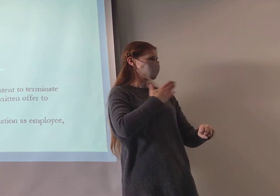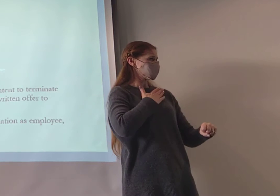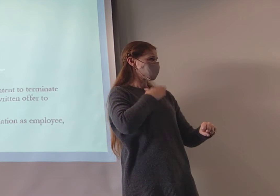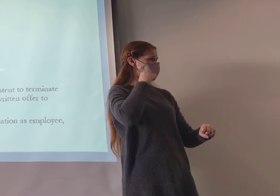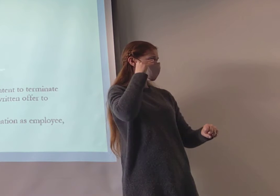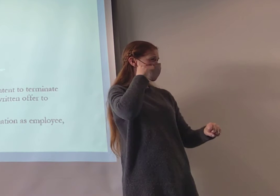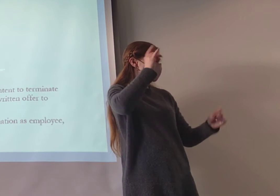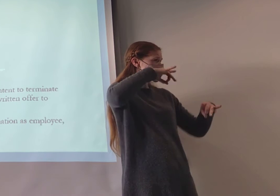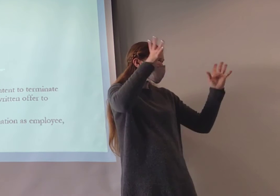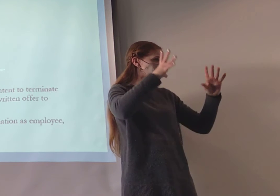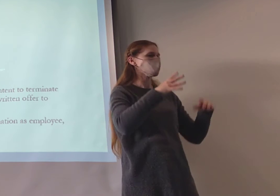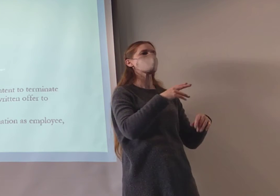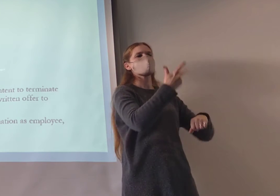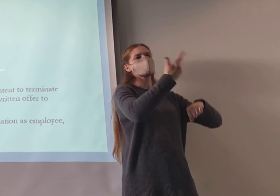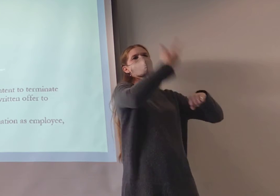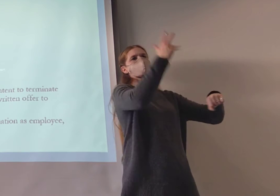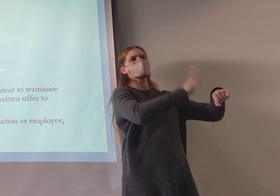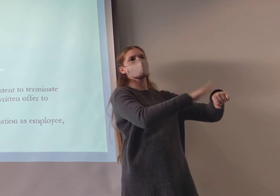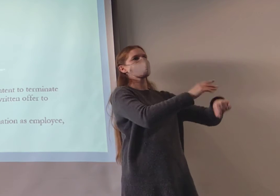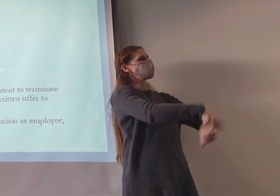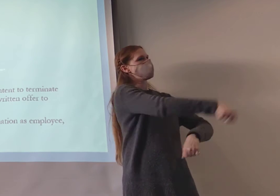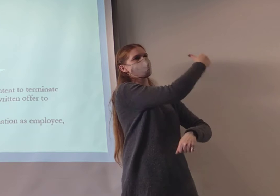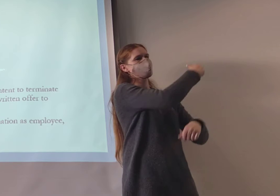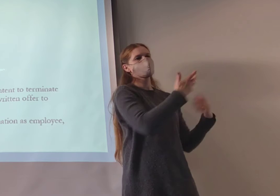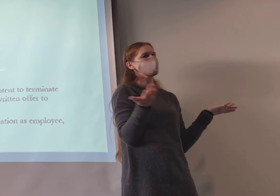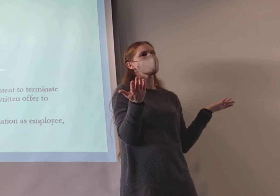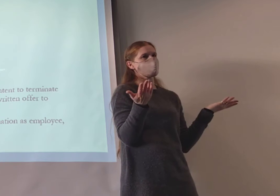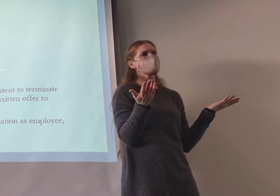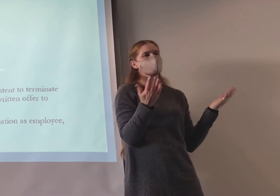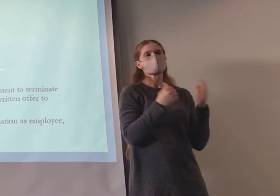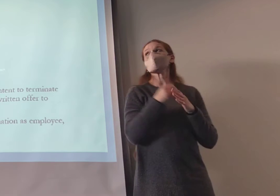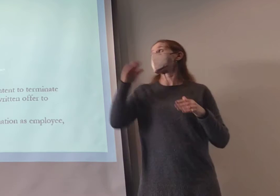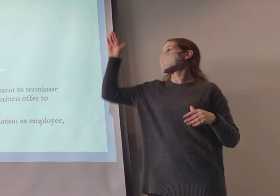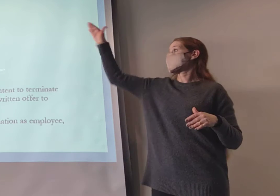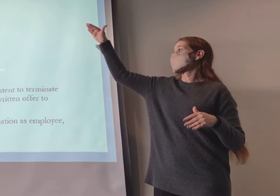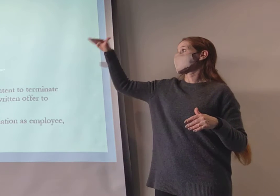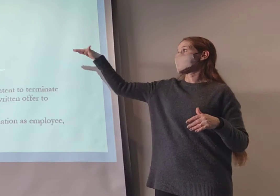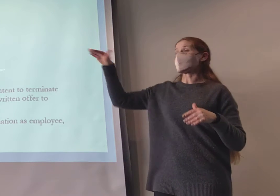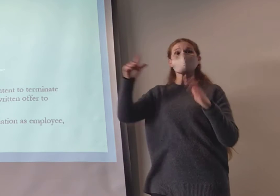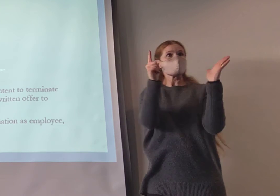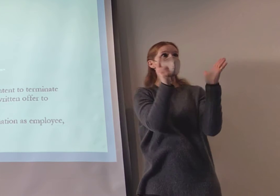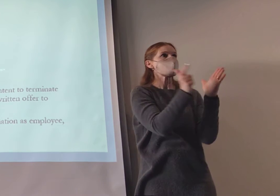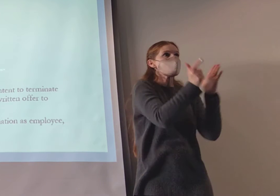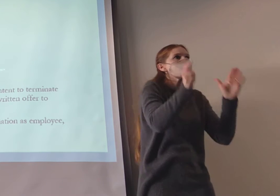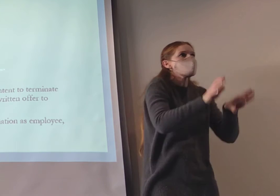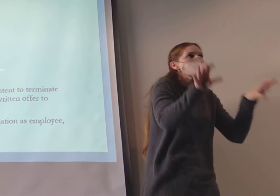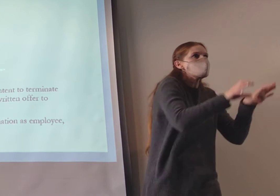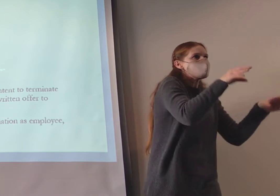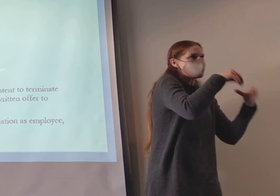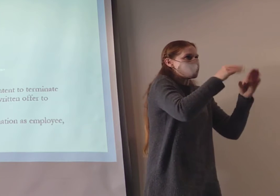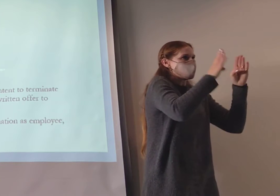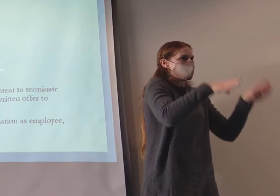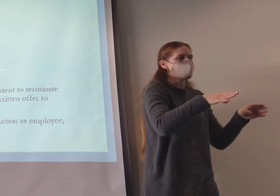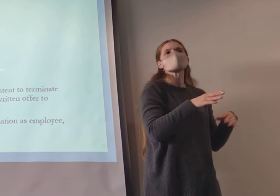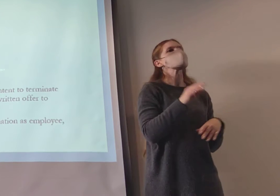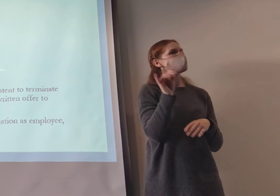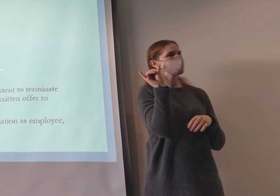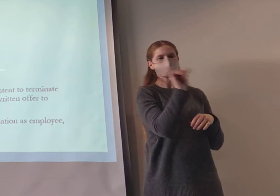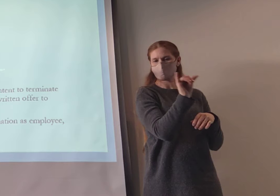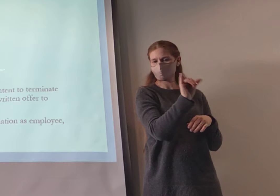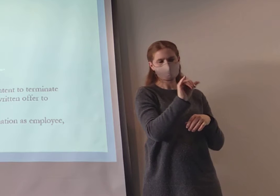Same with criminal activity, same with nuisance.